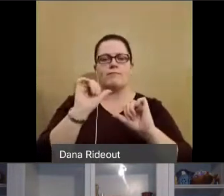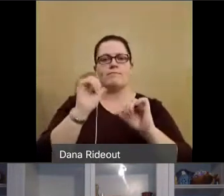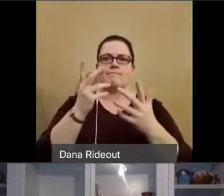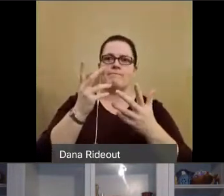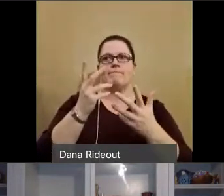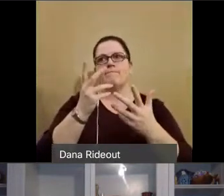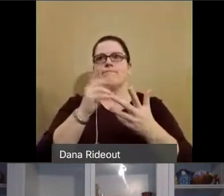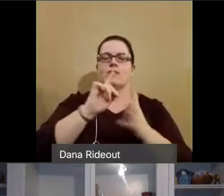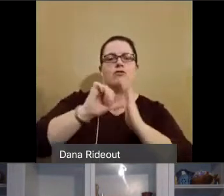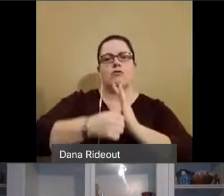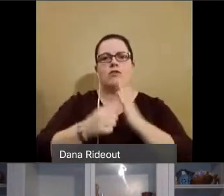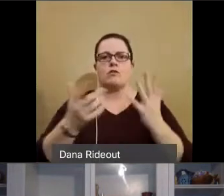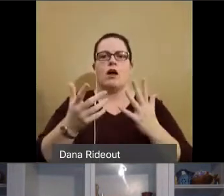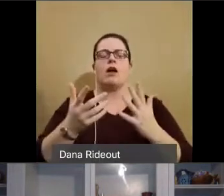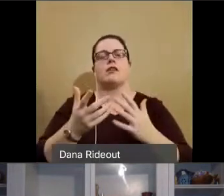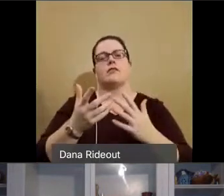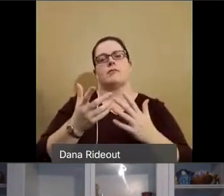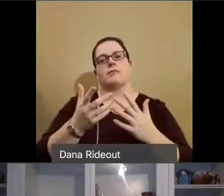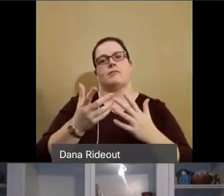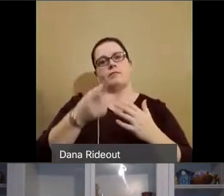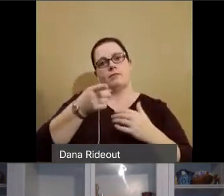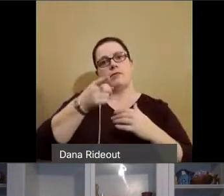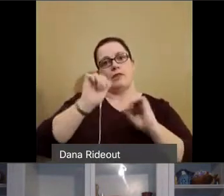You're going to be able to deal well with the next disruption.